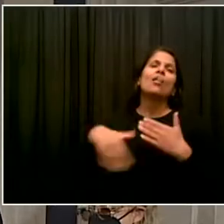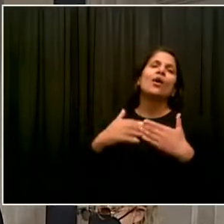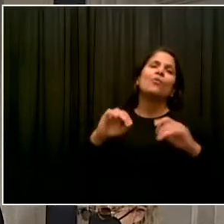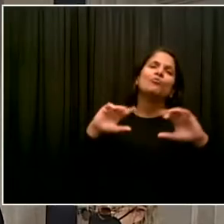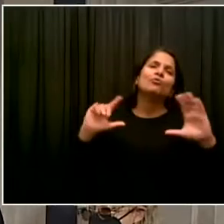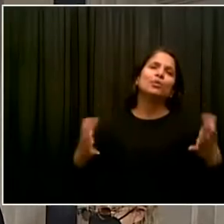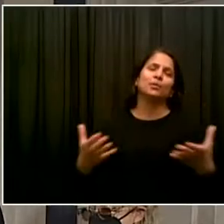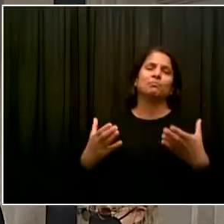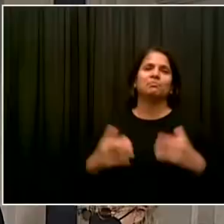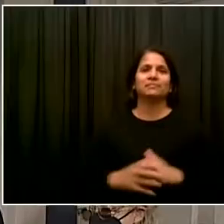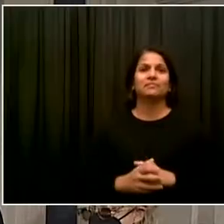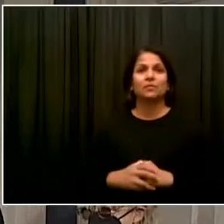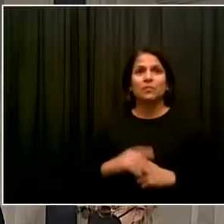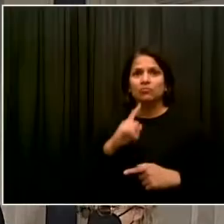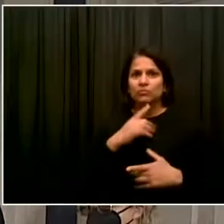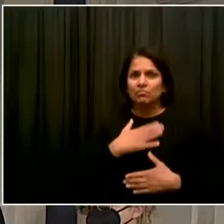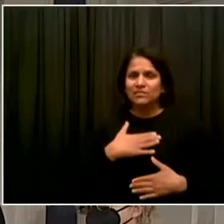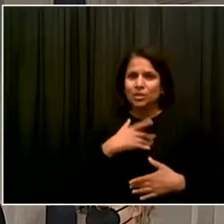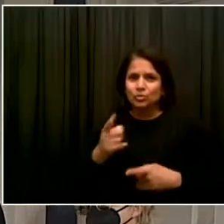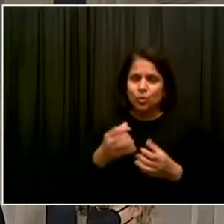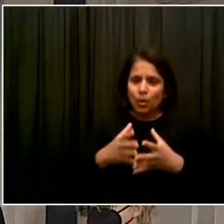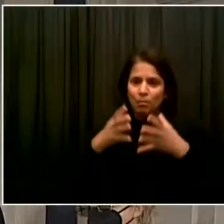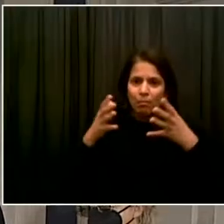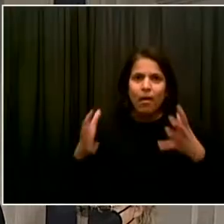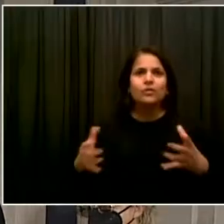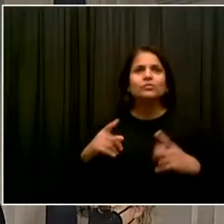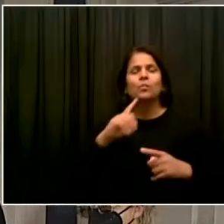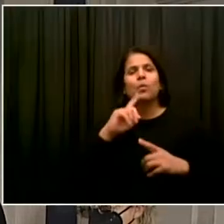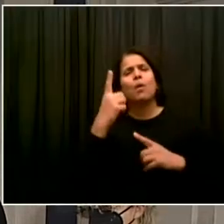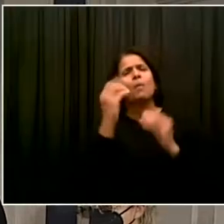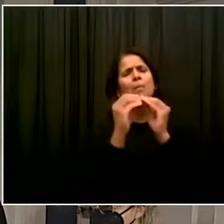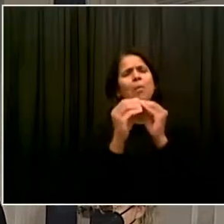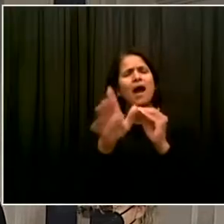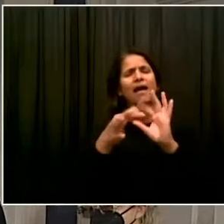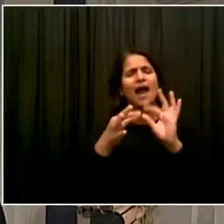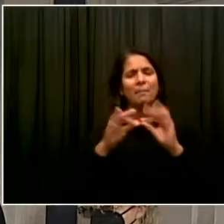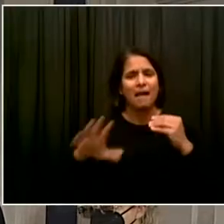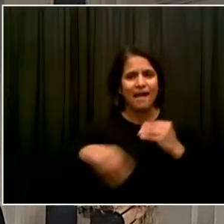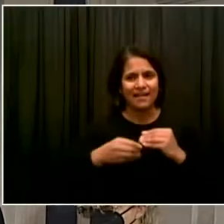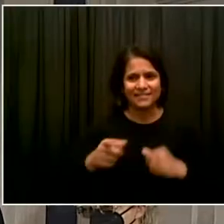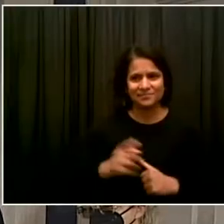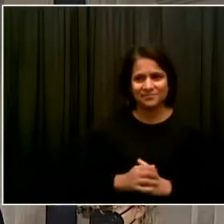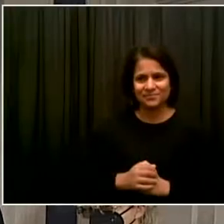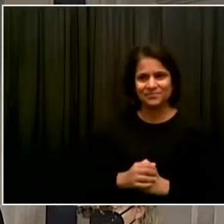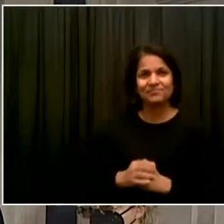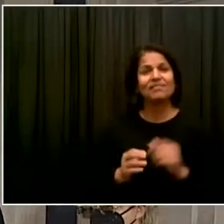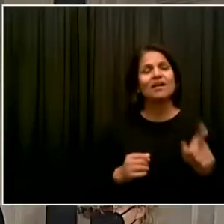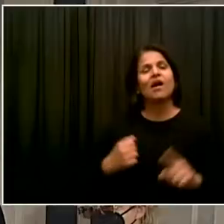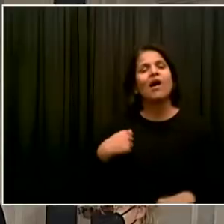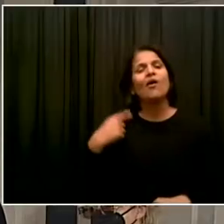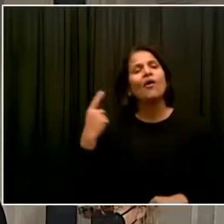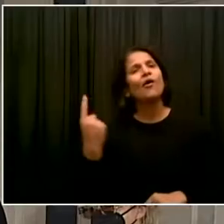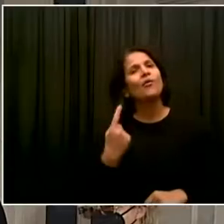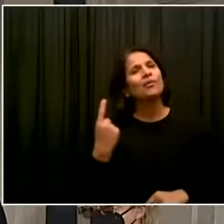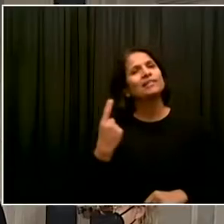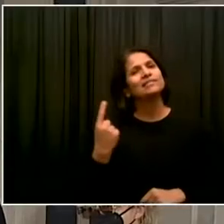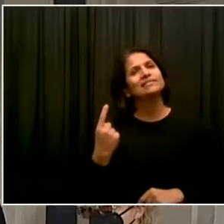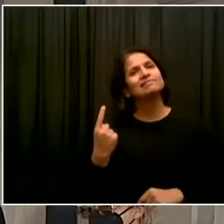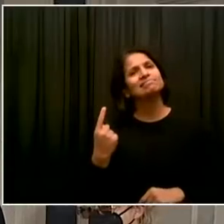BUT WE ARE SO APPRECIATIVE OF YOU AND YOU KEEP LIGHTING THE WAY